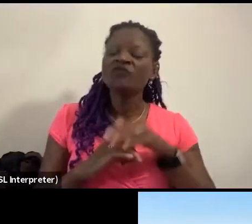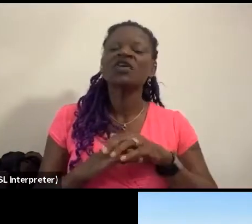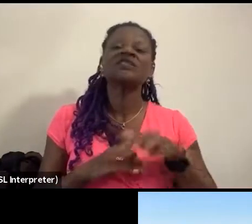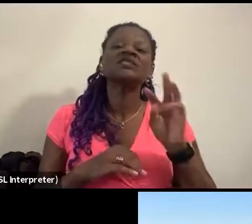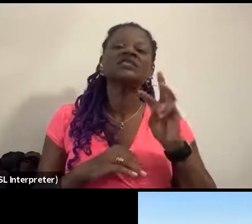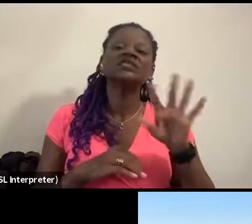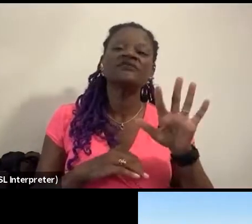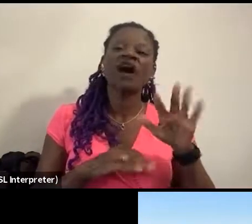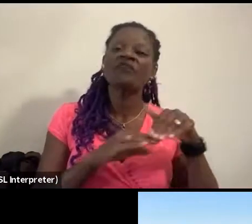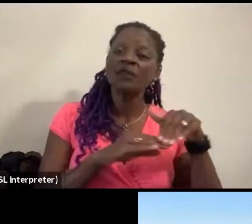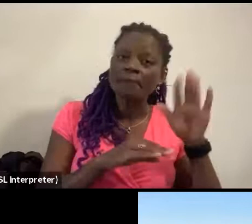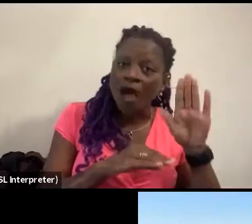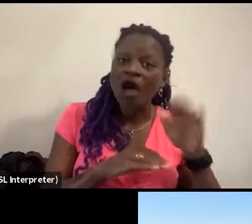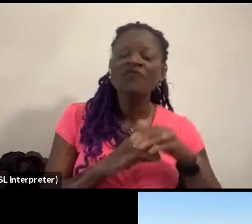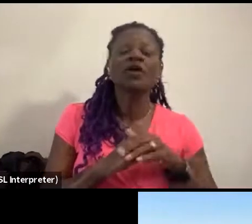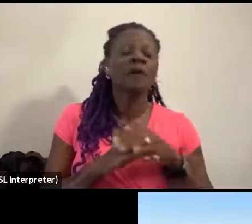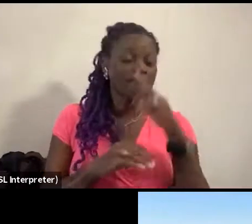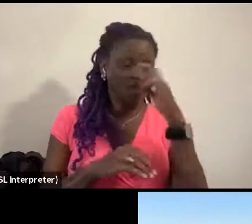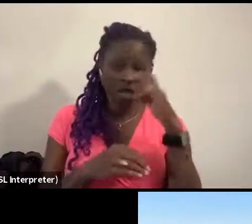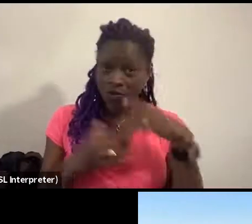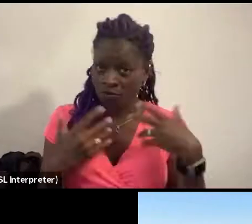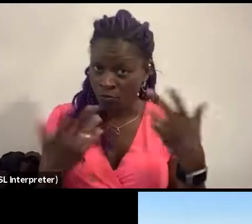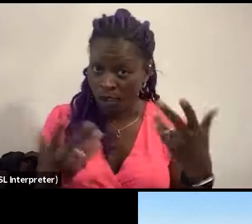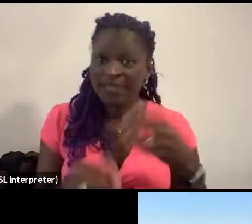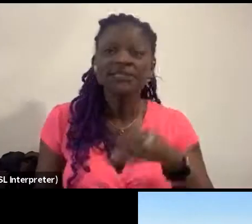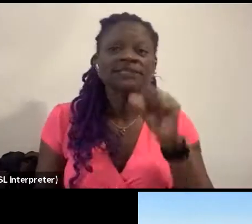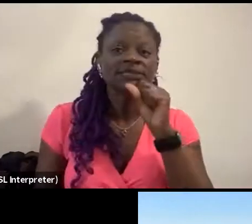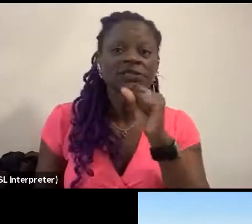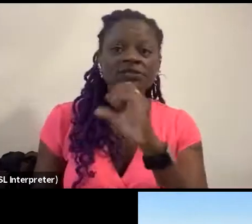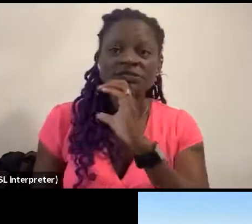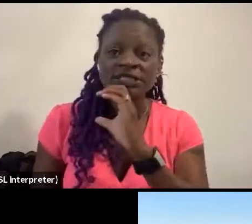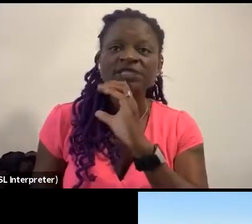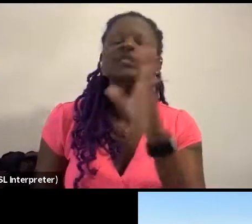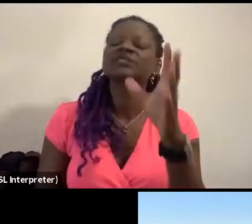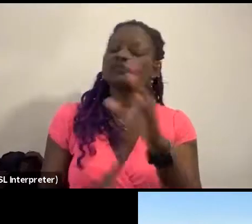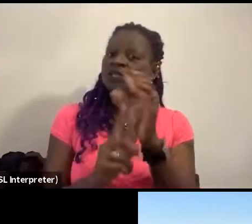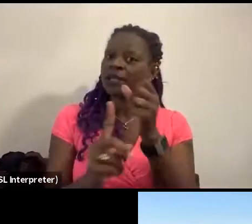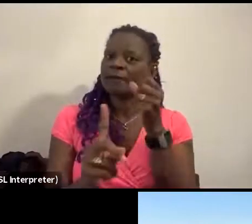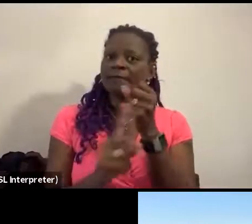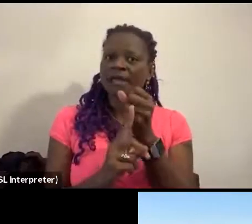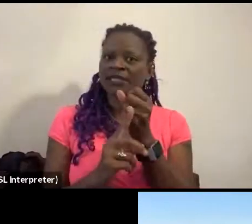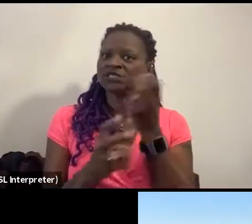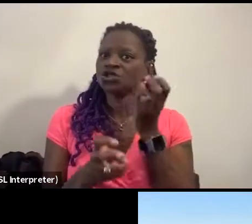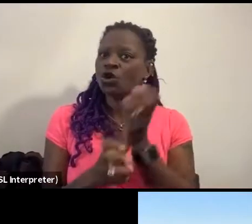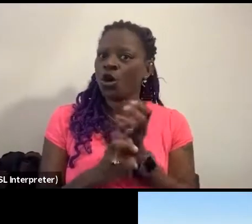because our seniors have been disproportionately impacted by covid. At the same time, we use our limited